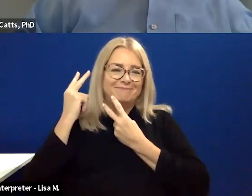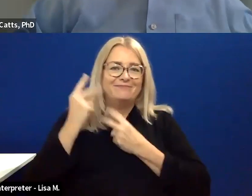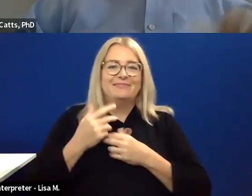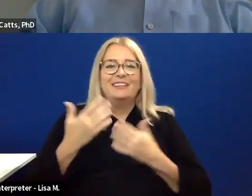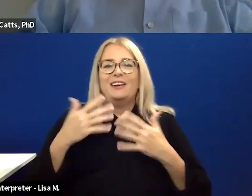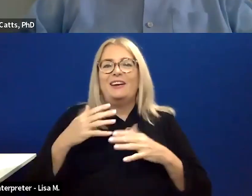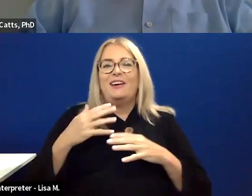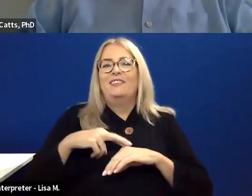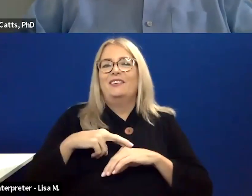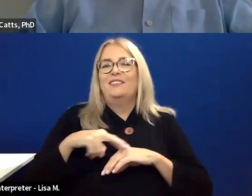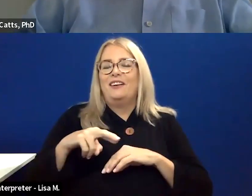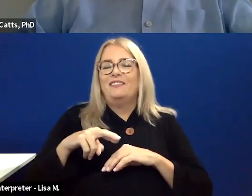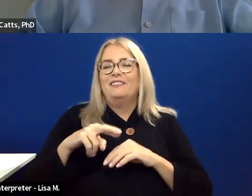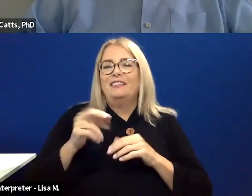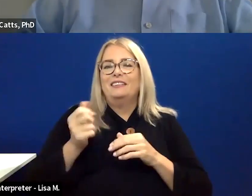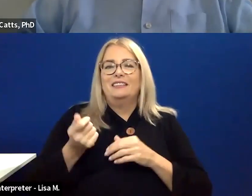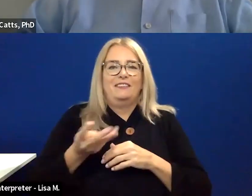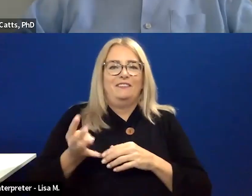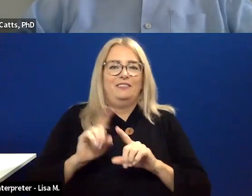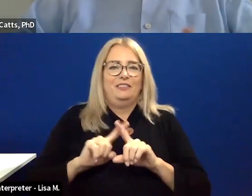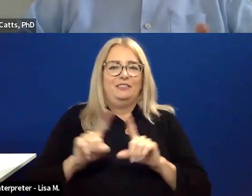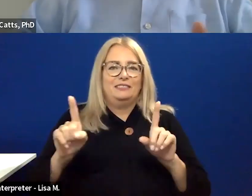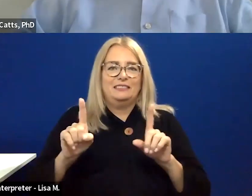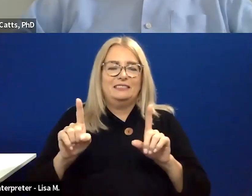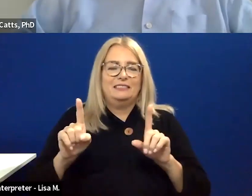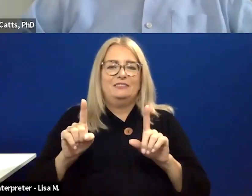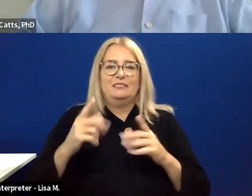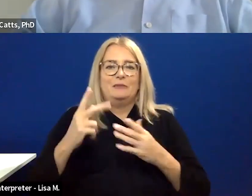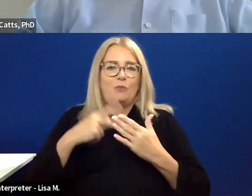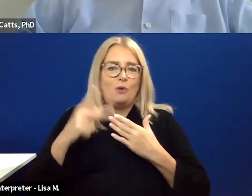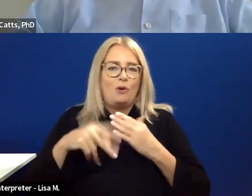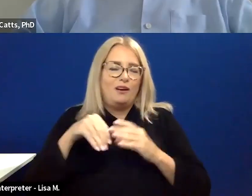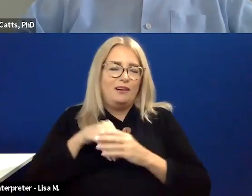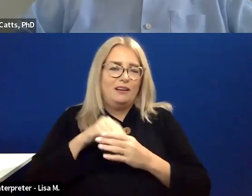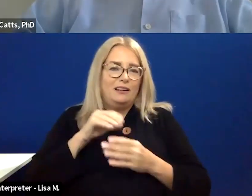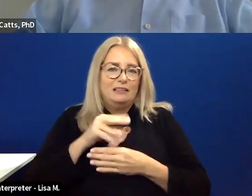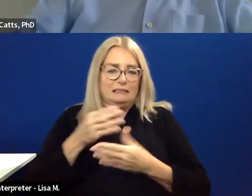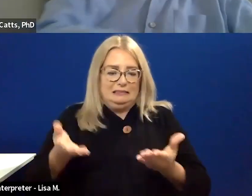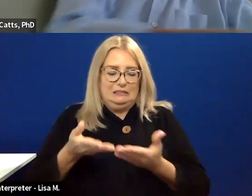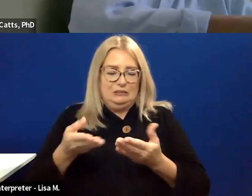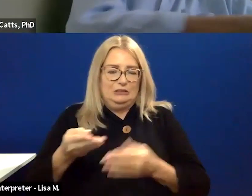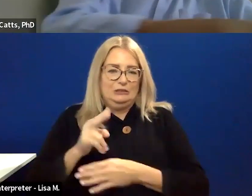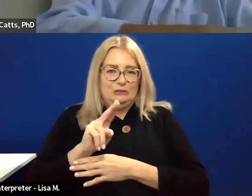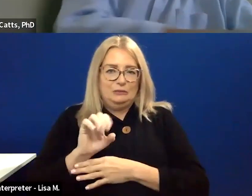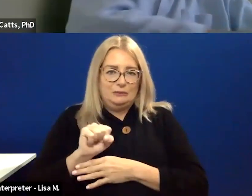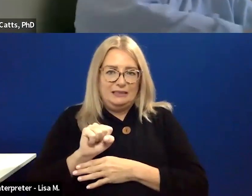couple different huge initiatives in the United States you know comprehension was identified by